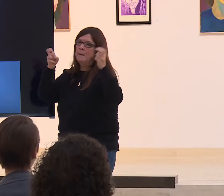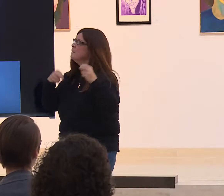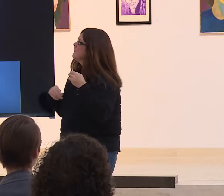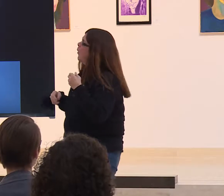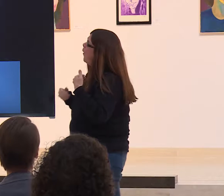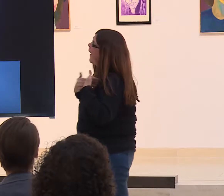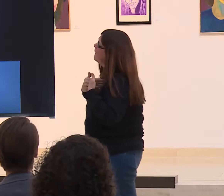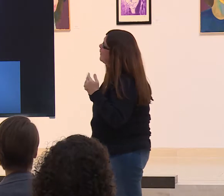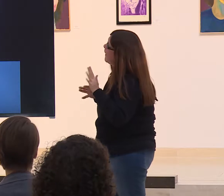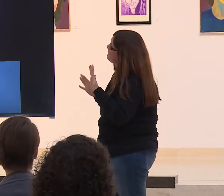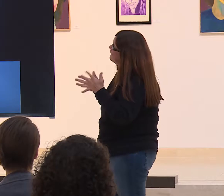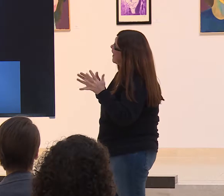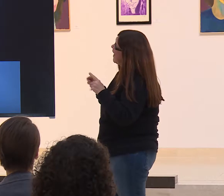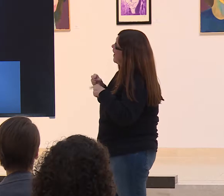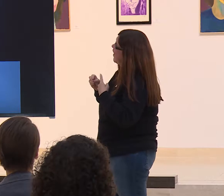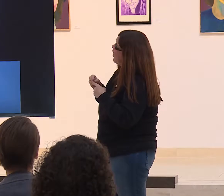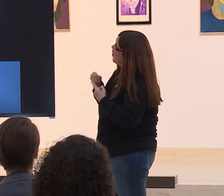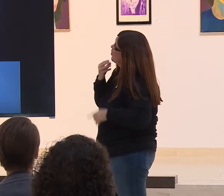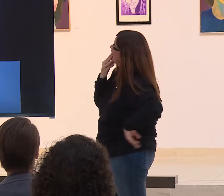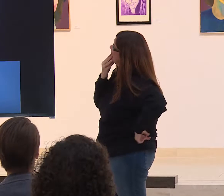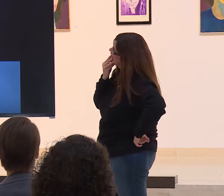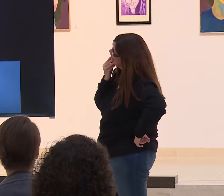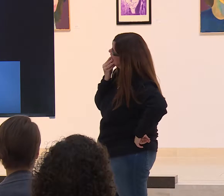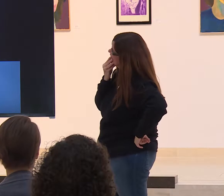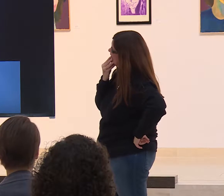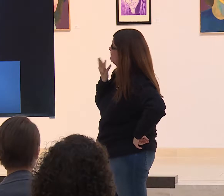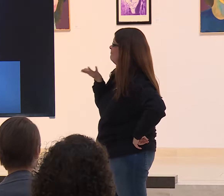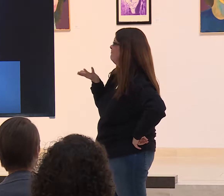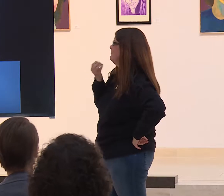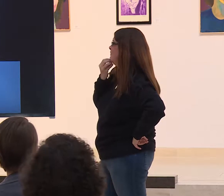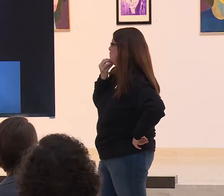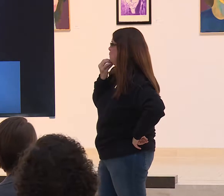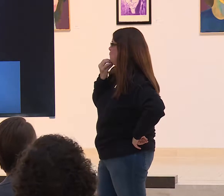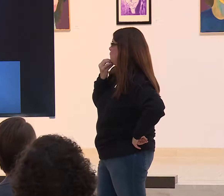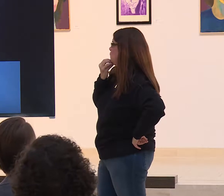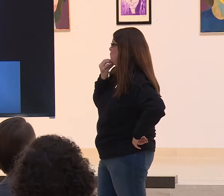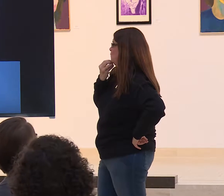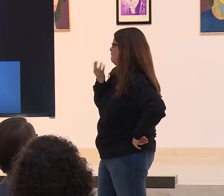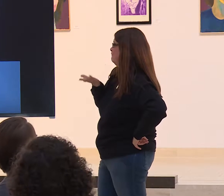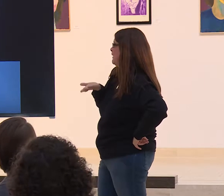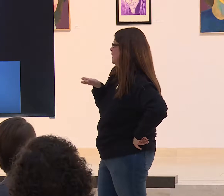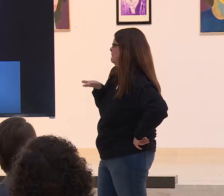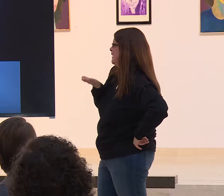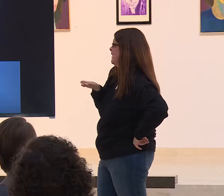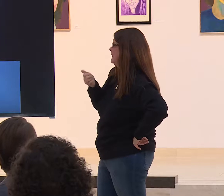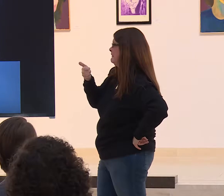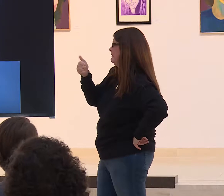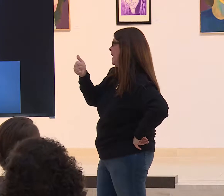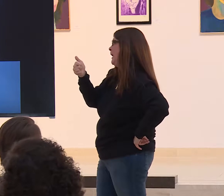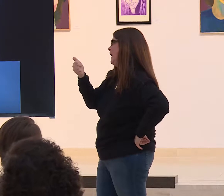and with this one, there was the idea of a kitchen, but there was no specific meaning attributed to that.